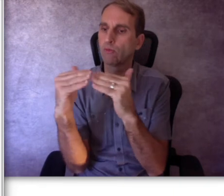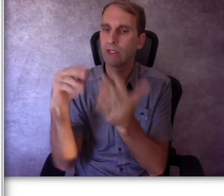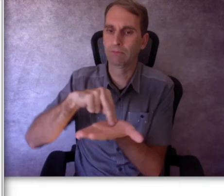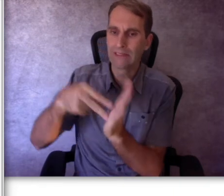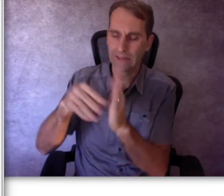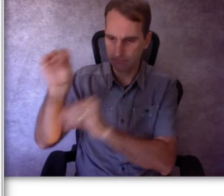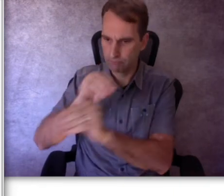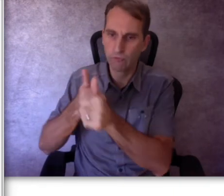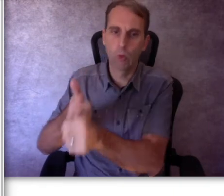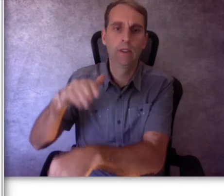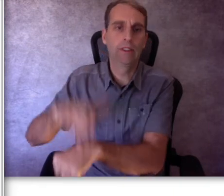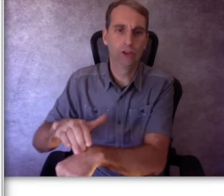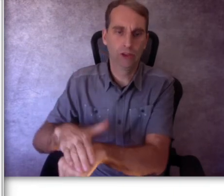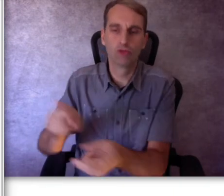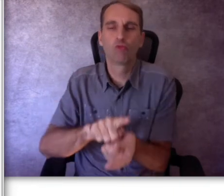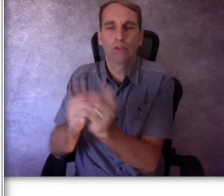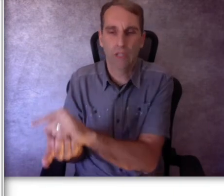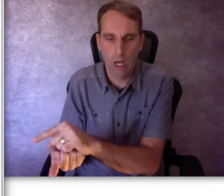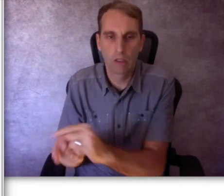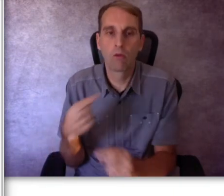So we started with the content in American Sign Language